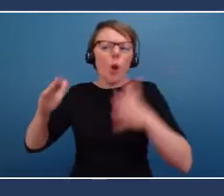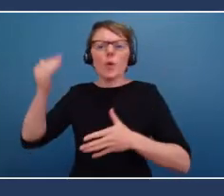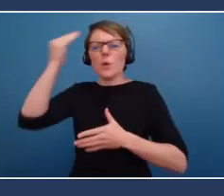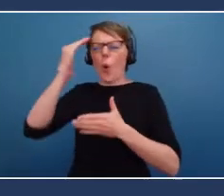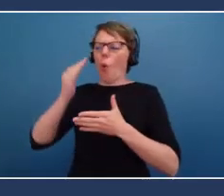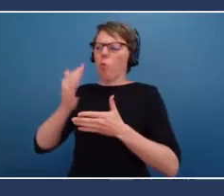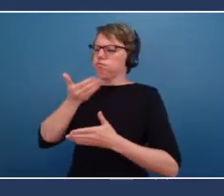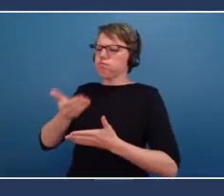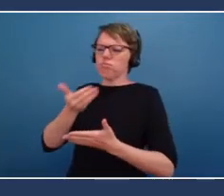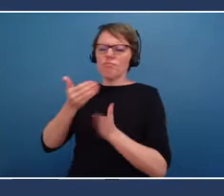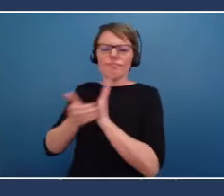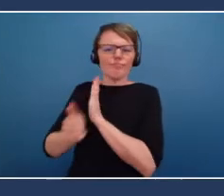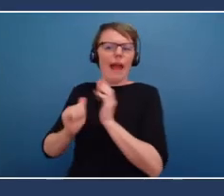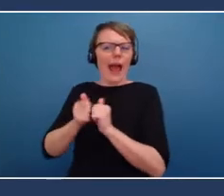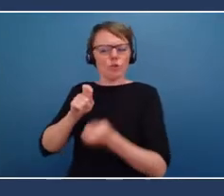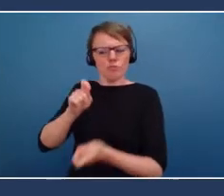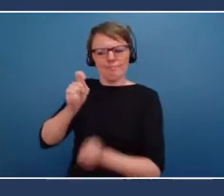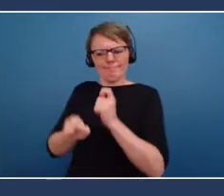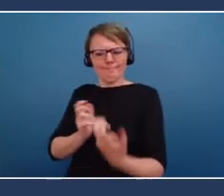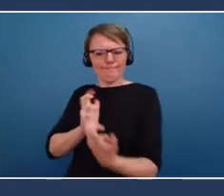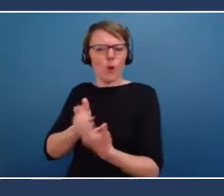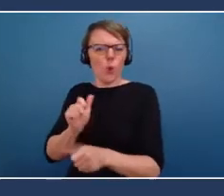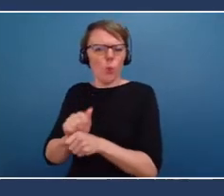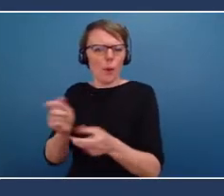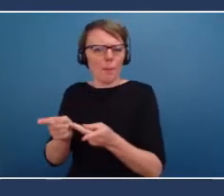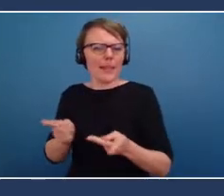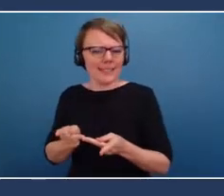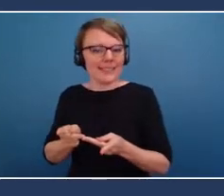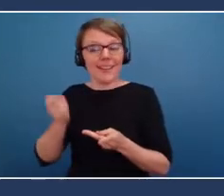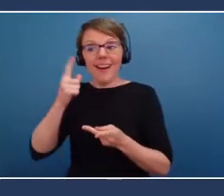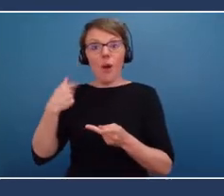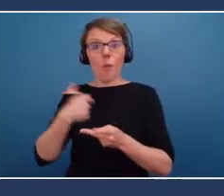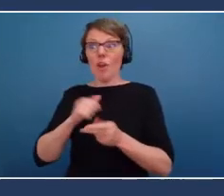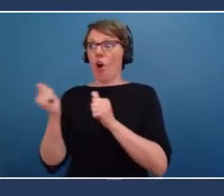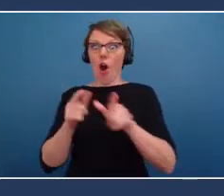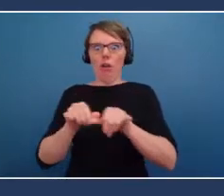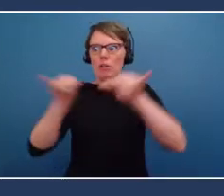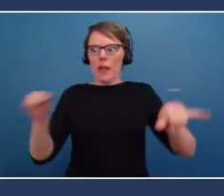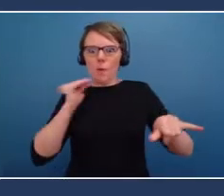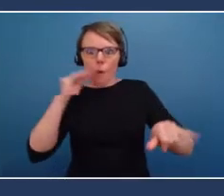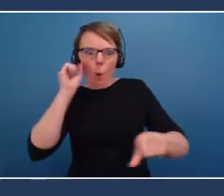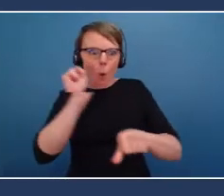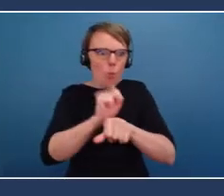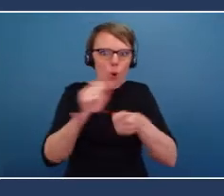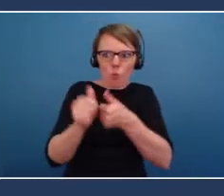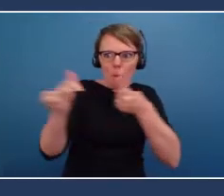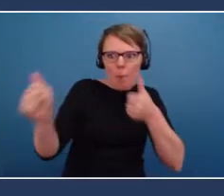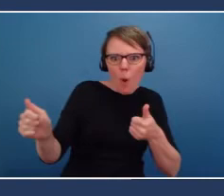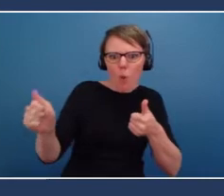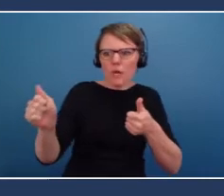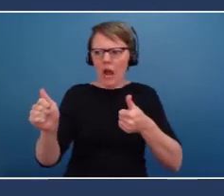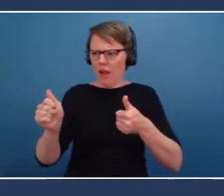When this all started to happen, working remotely, finding new offices, maybe not being on our standard desktop in the office,